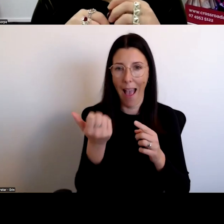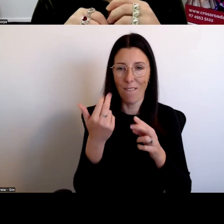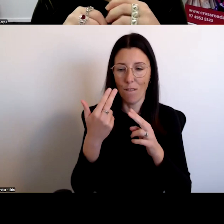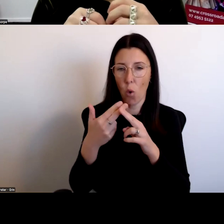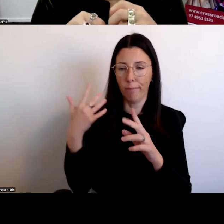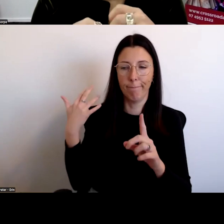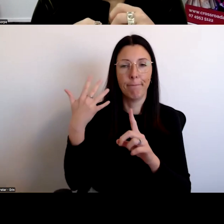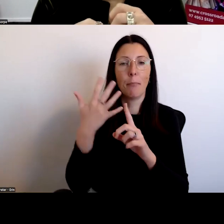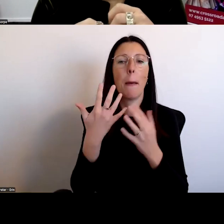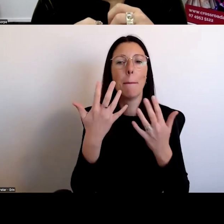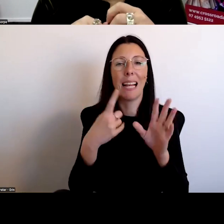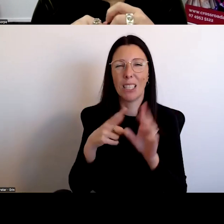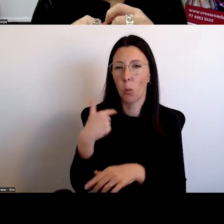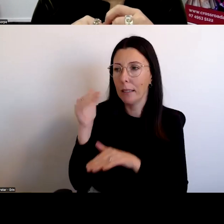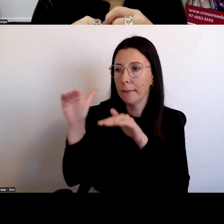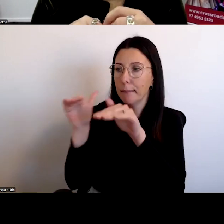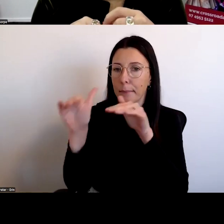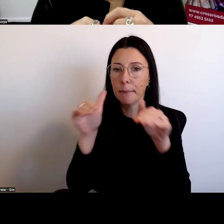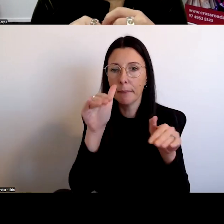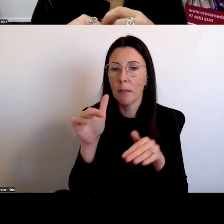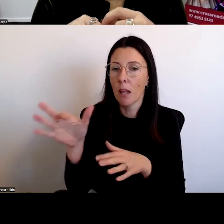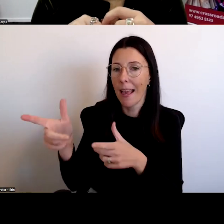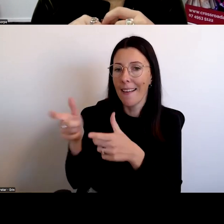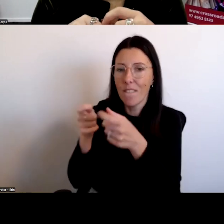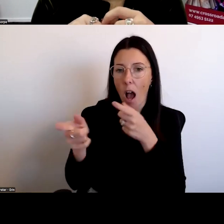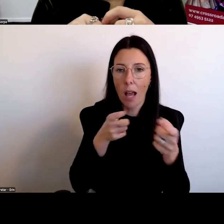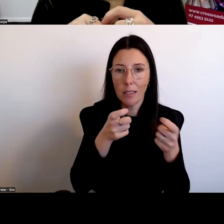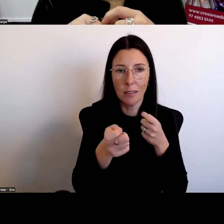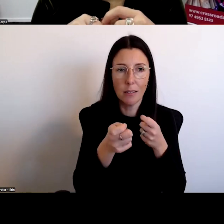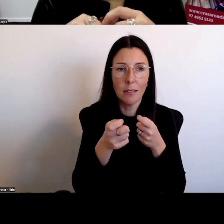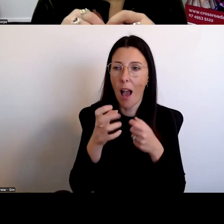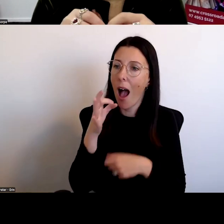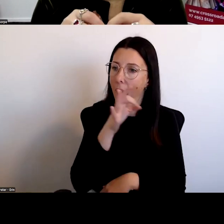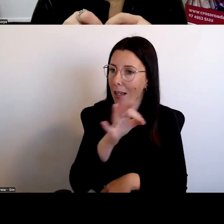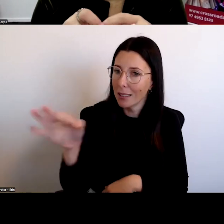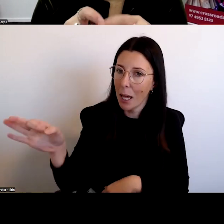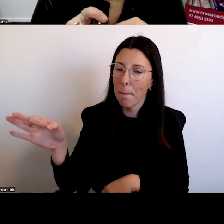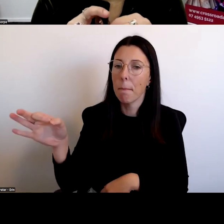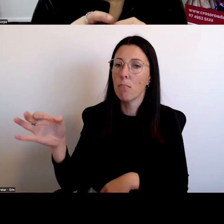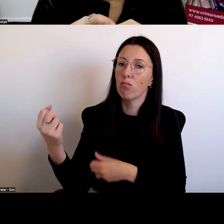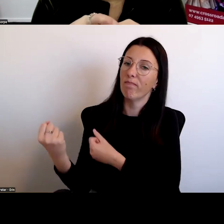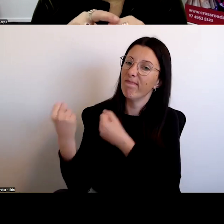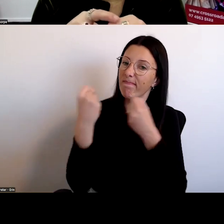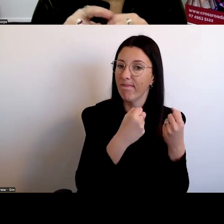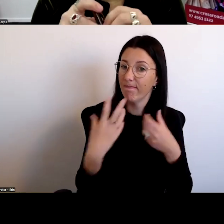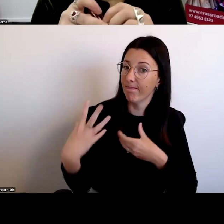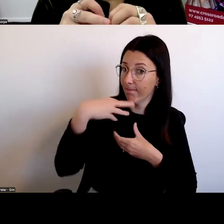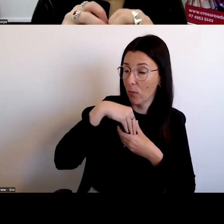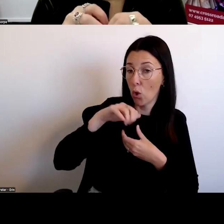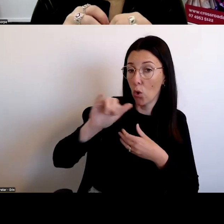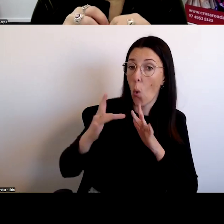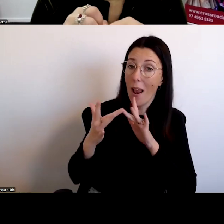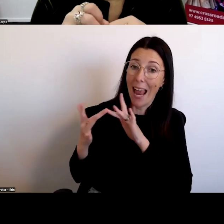And asking them, inviting them, to bring their networks into this giving circle. So